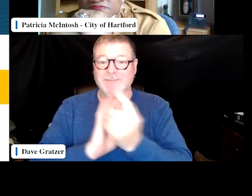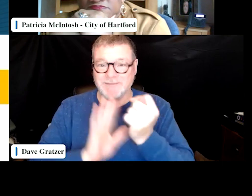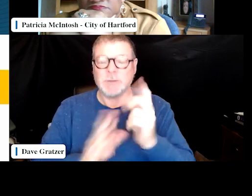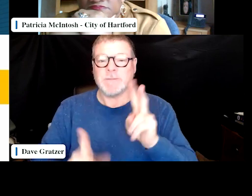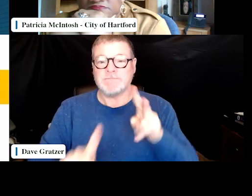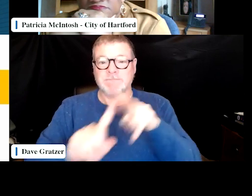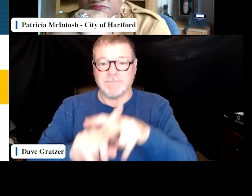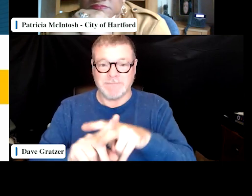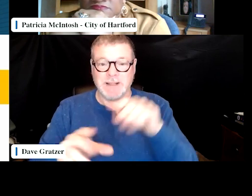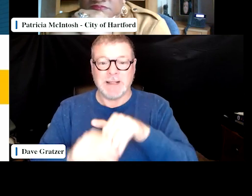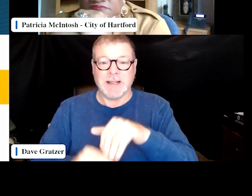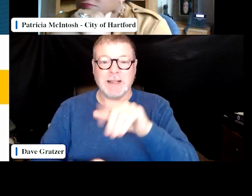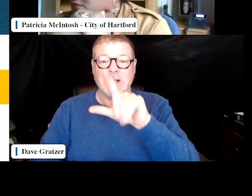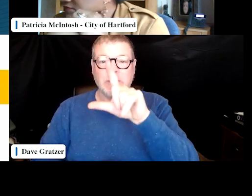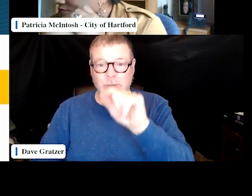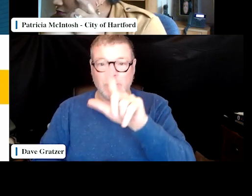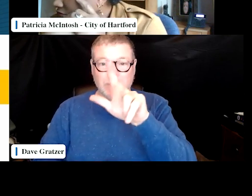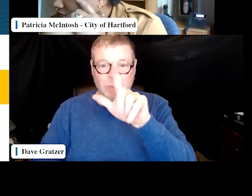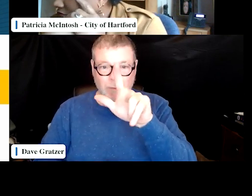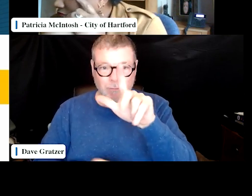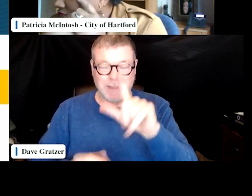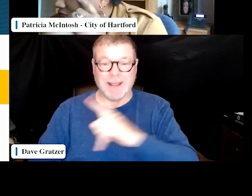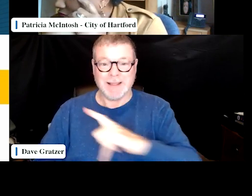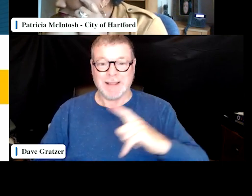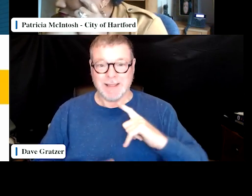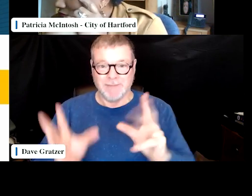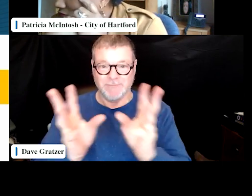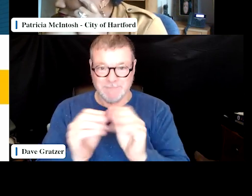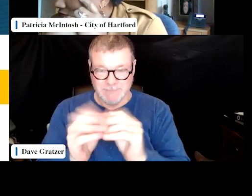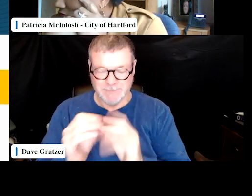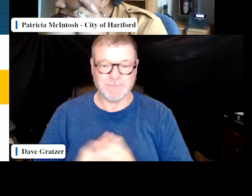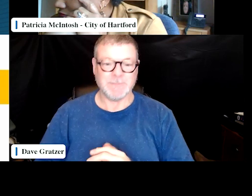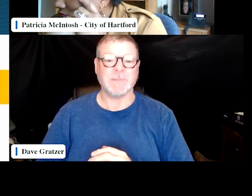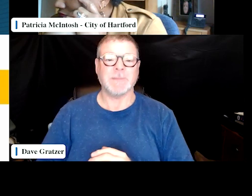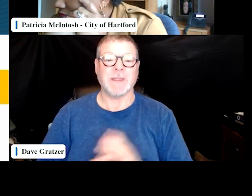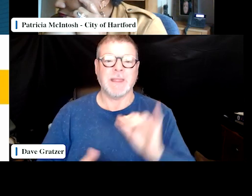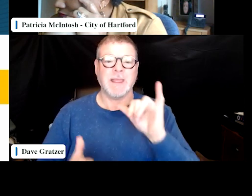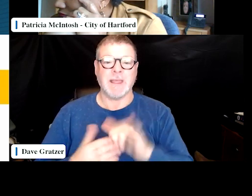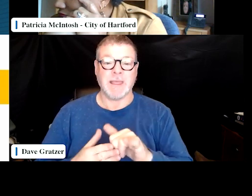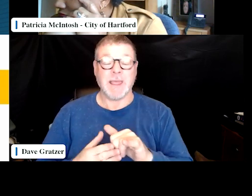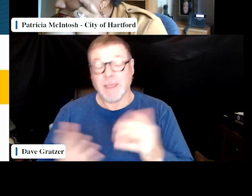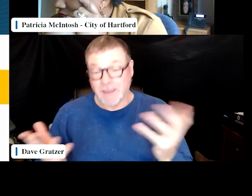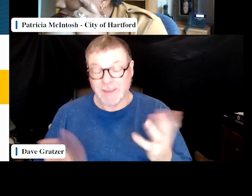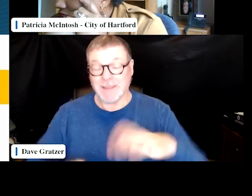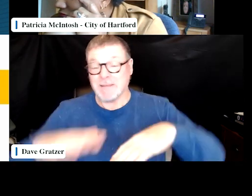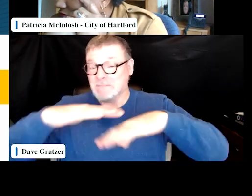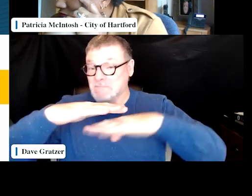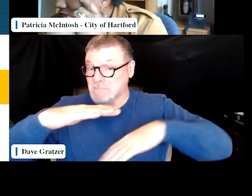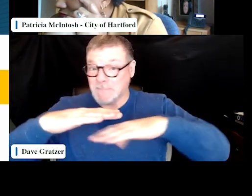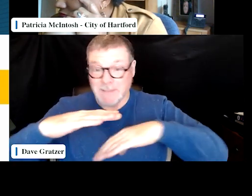in the 2023 Texas Legislative Session that would essentially identify